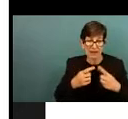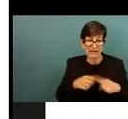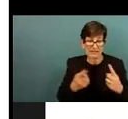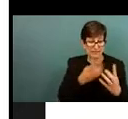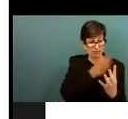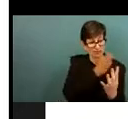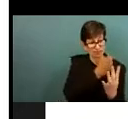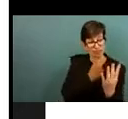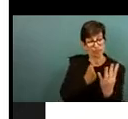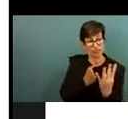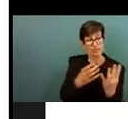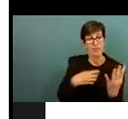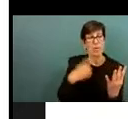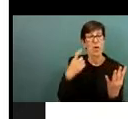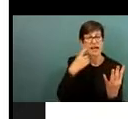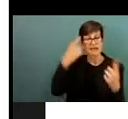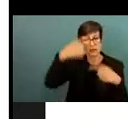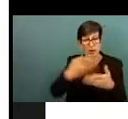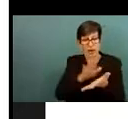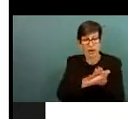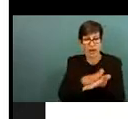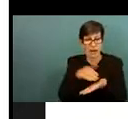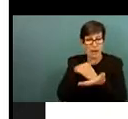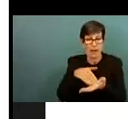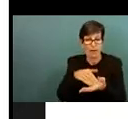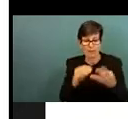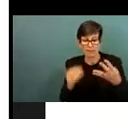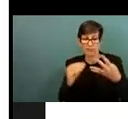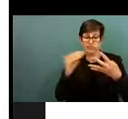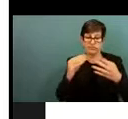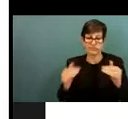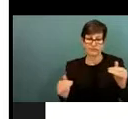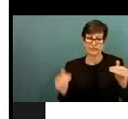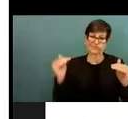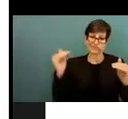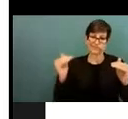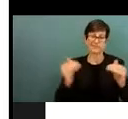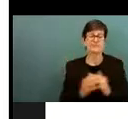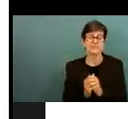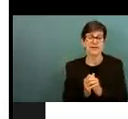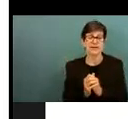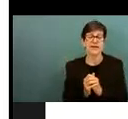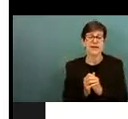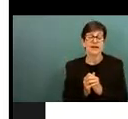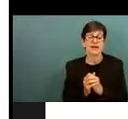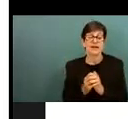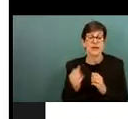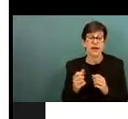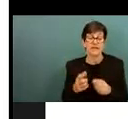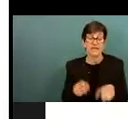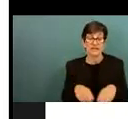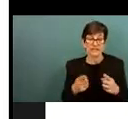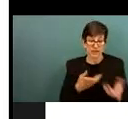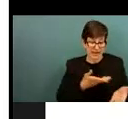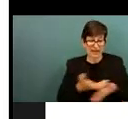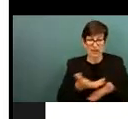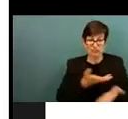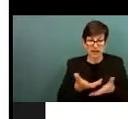space much more effectively in time. We've developed a range of interactive data dashboards,